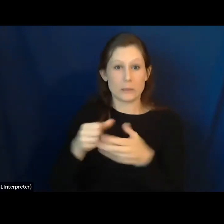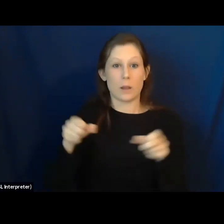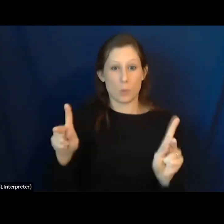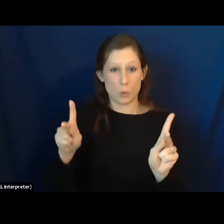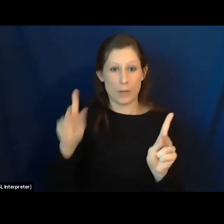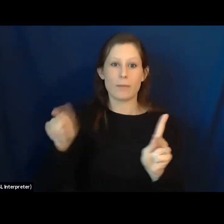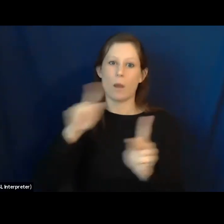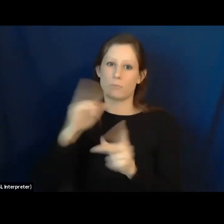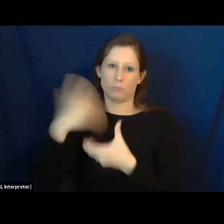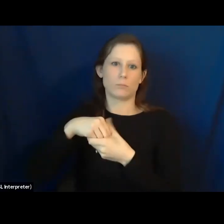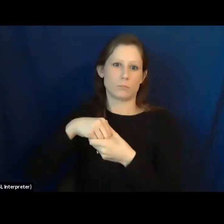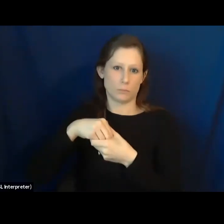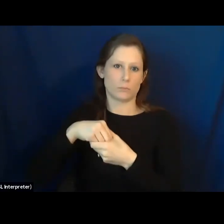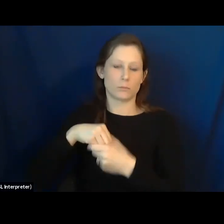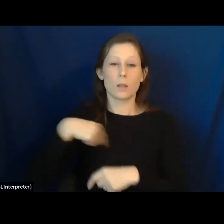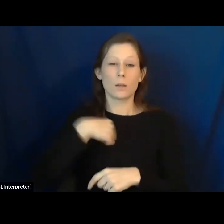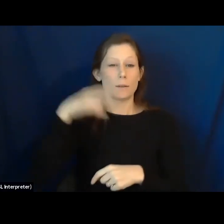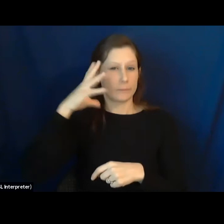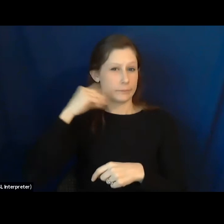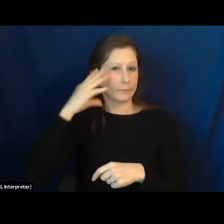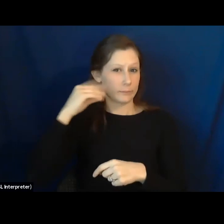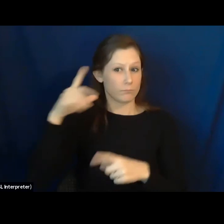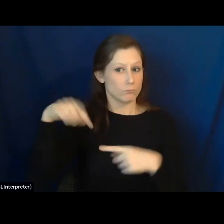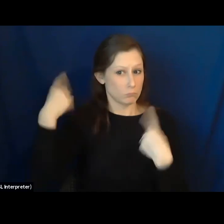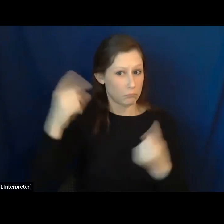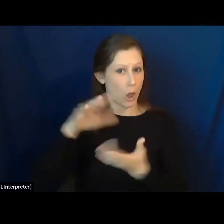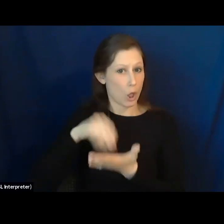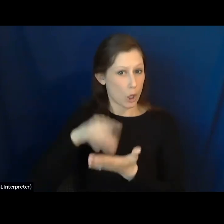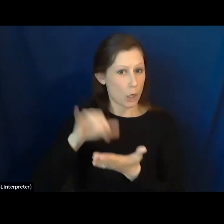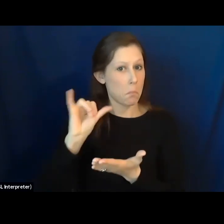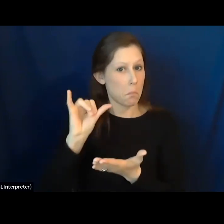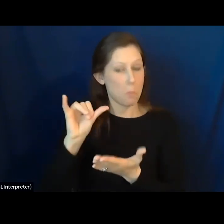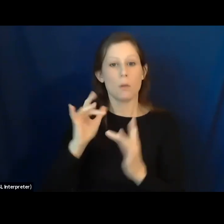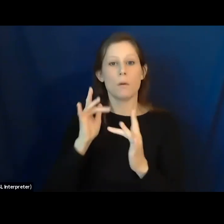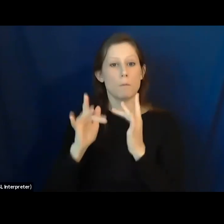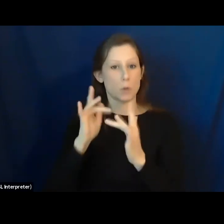Because what we've learned is the virtual environment really does make it more accessible